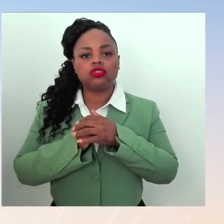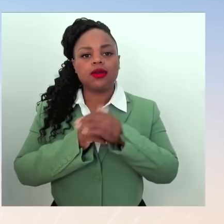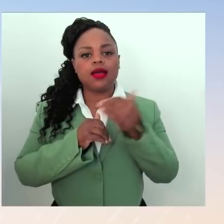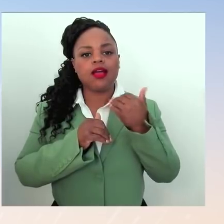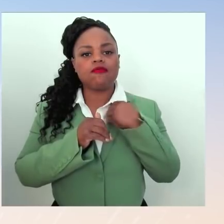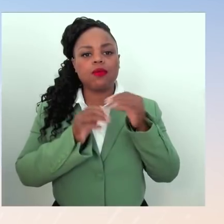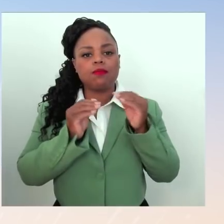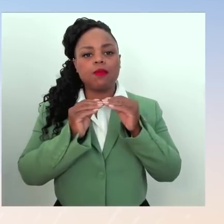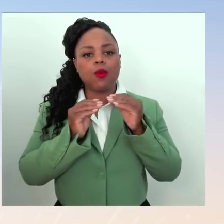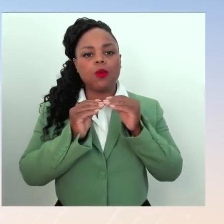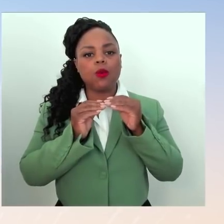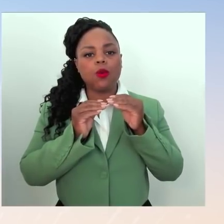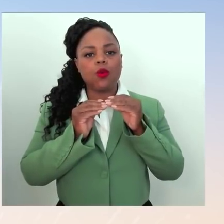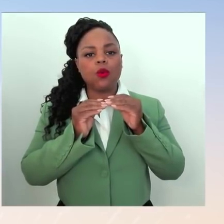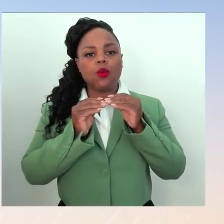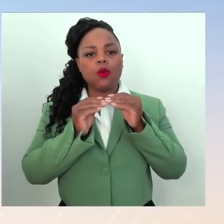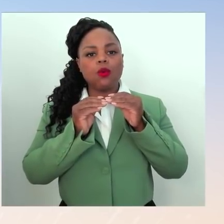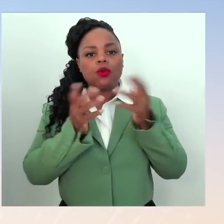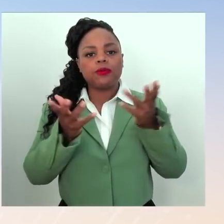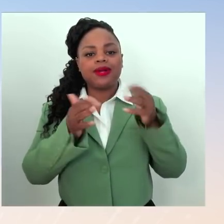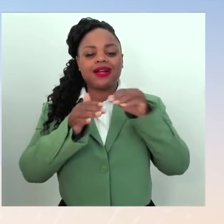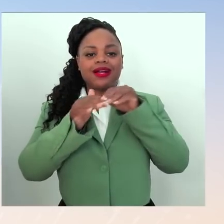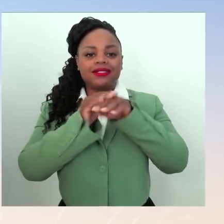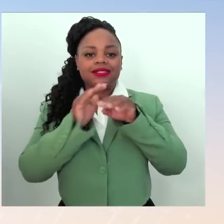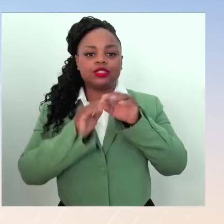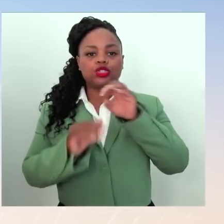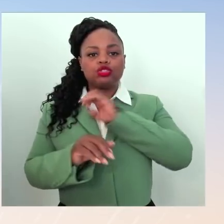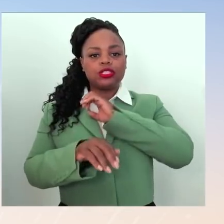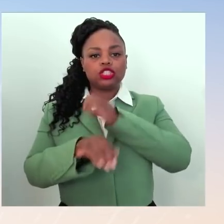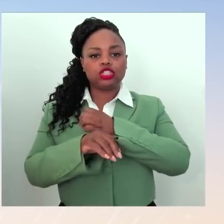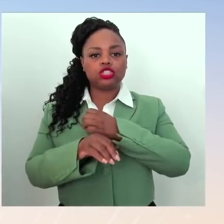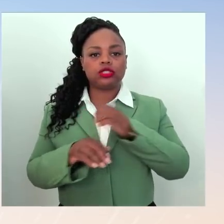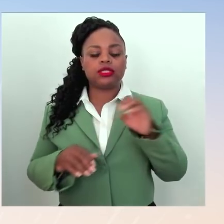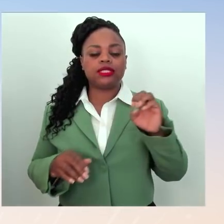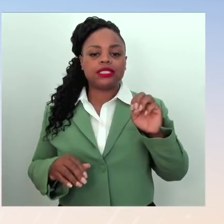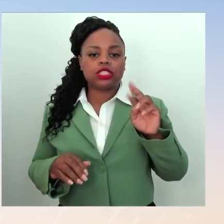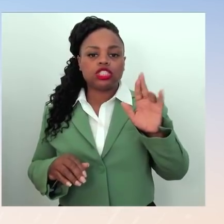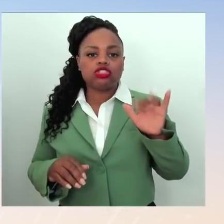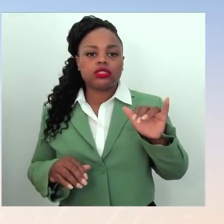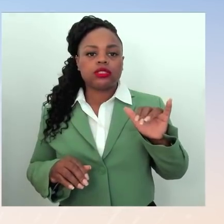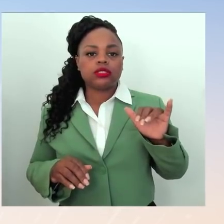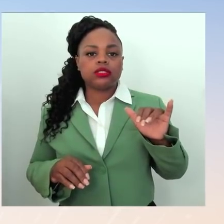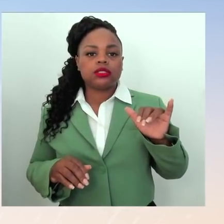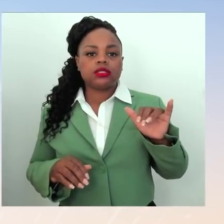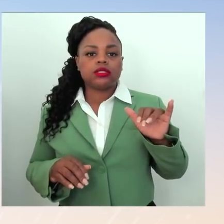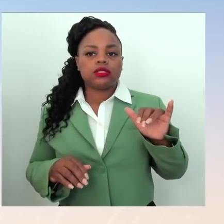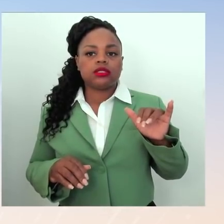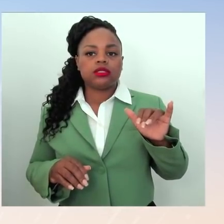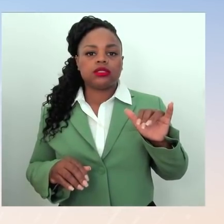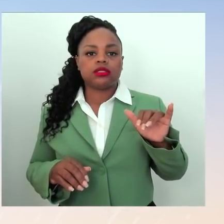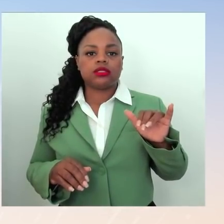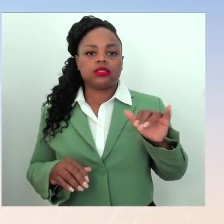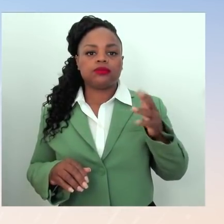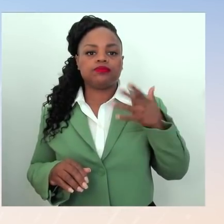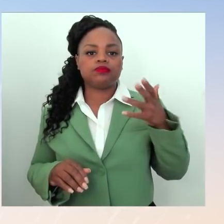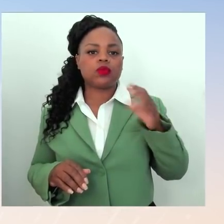but also in terms of closing sanctions, loopholes, and -- you know, it doesn't seem like you're getting a huge amount of traction.